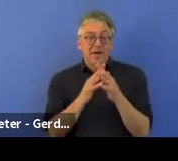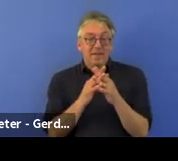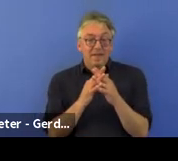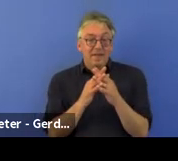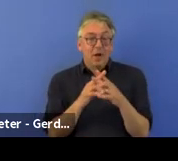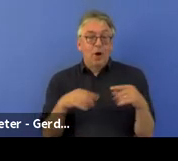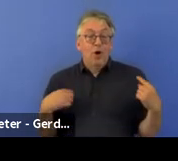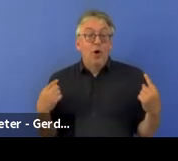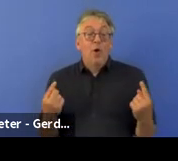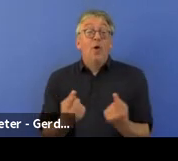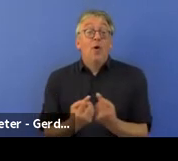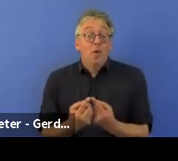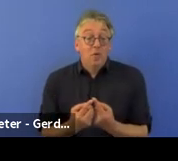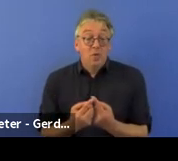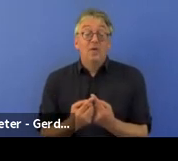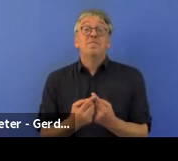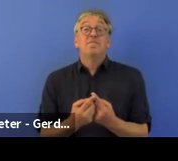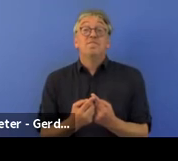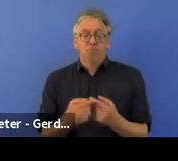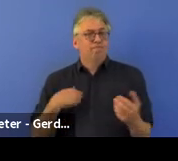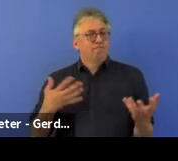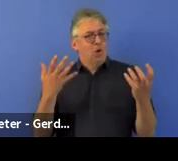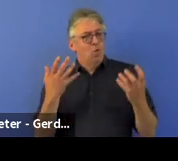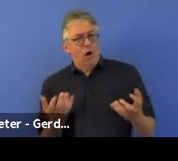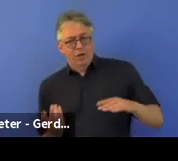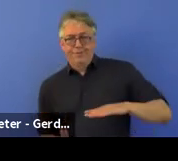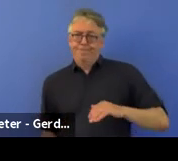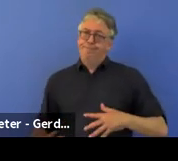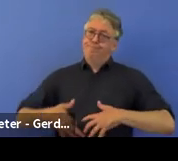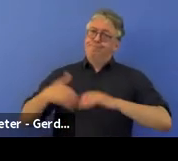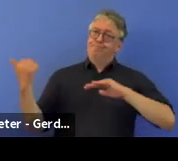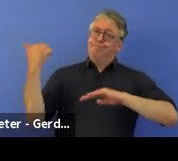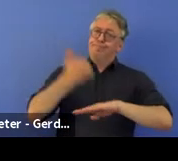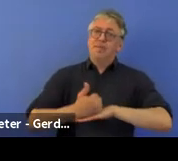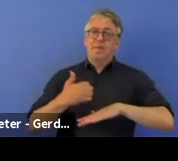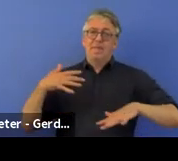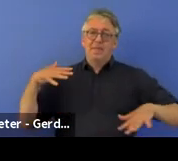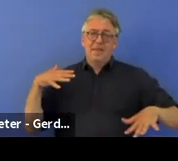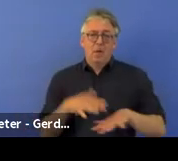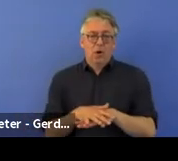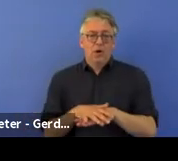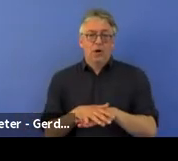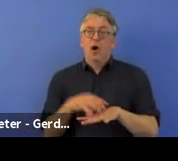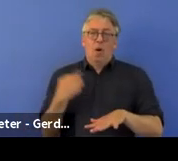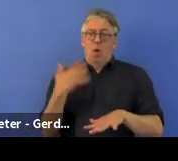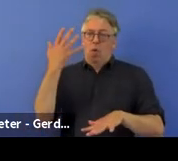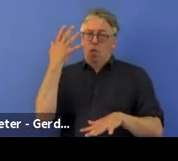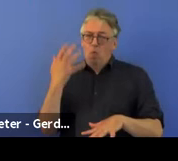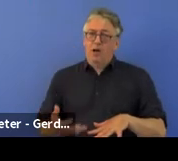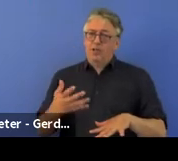2019 following the global disability summit and Commonwealth heads of government meeting in 2018. Whereby there was a strong need for having